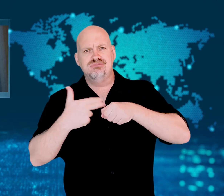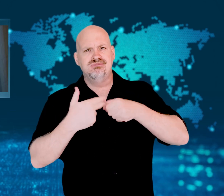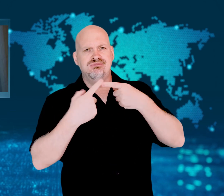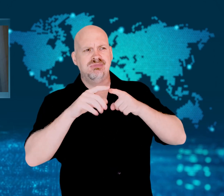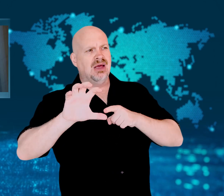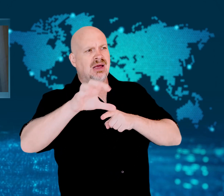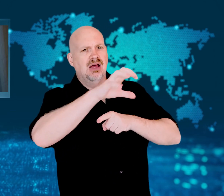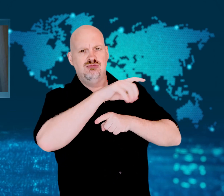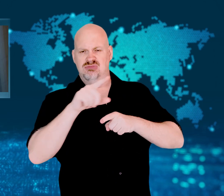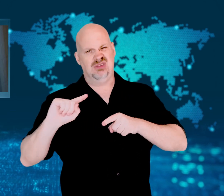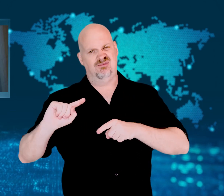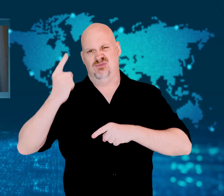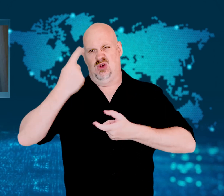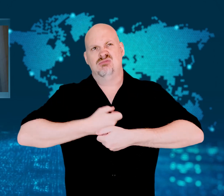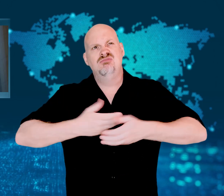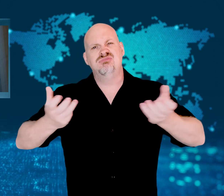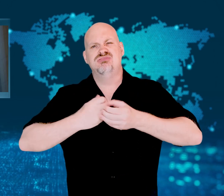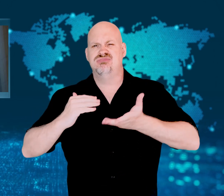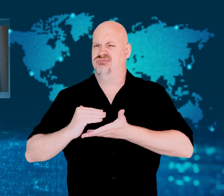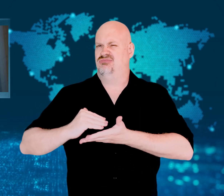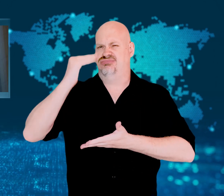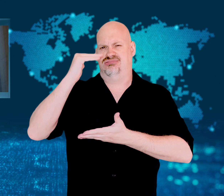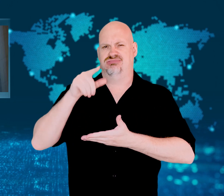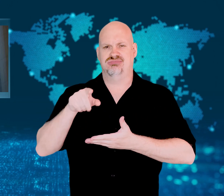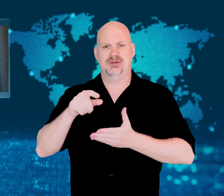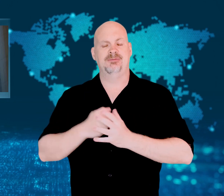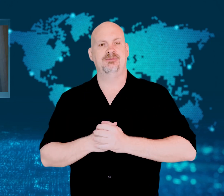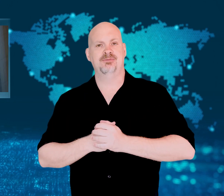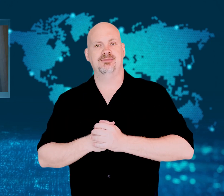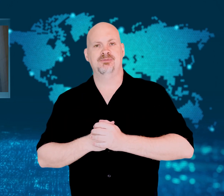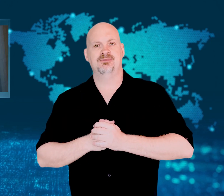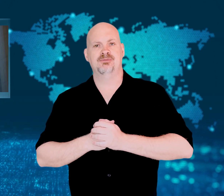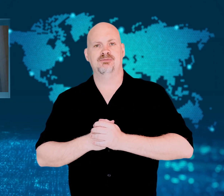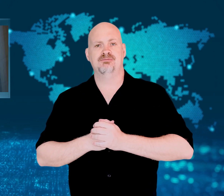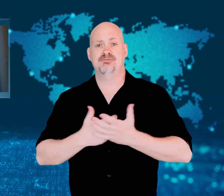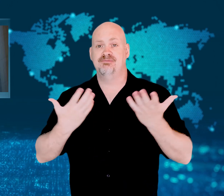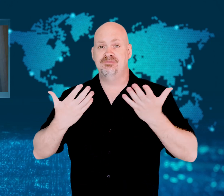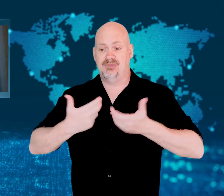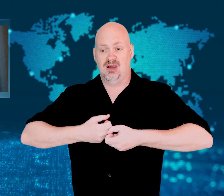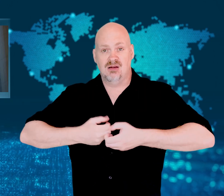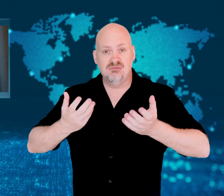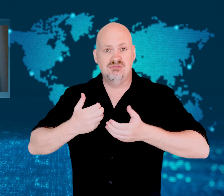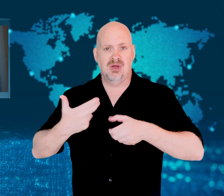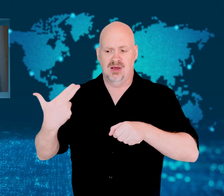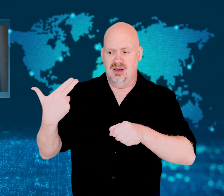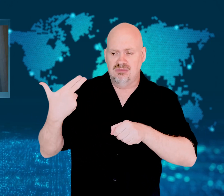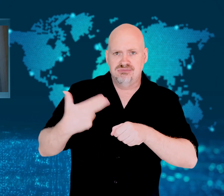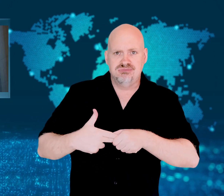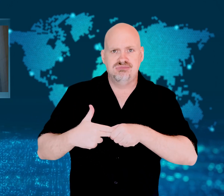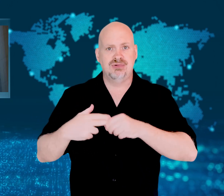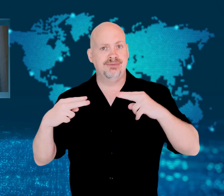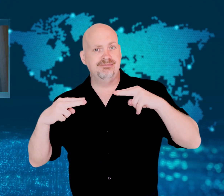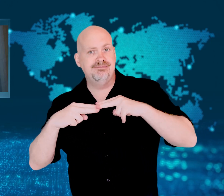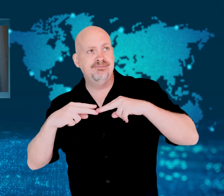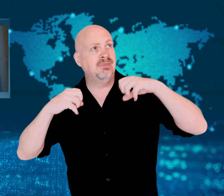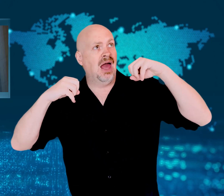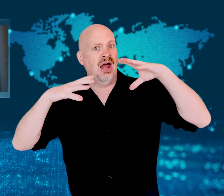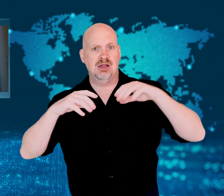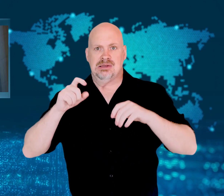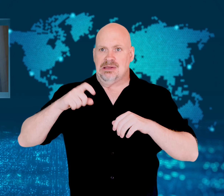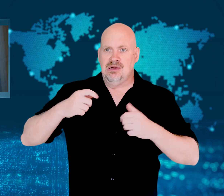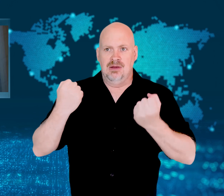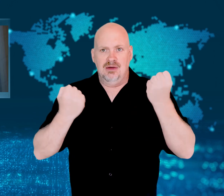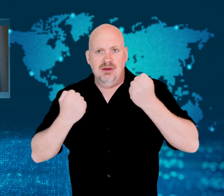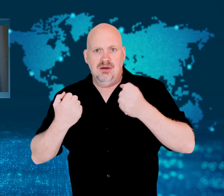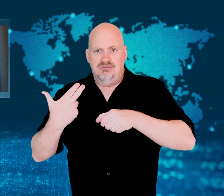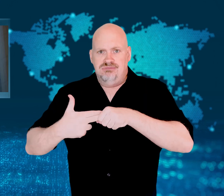There has been a sharp increase in energy prices due to pandemic measures.